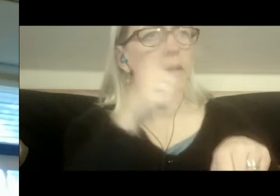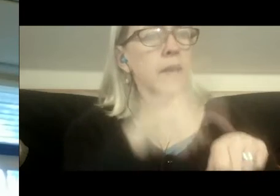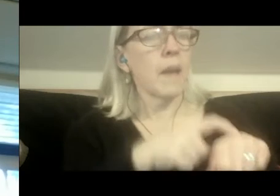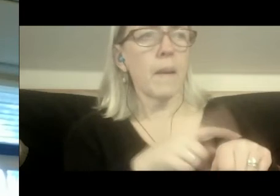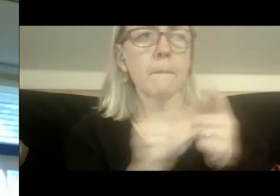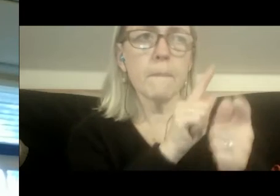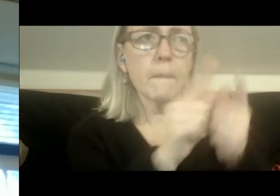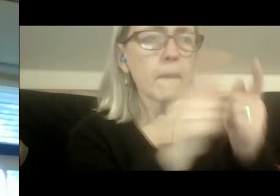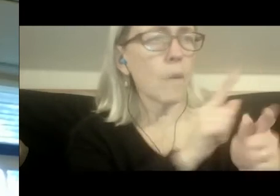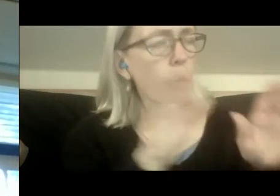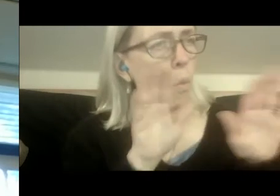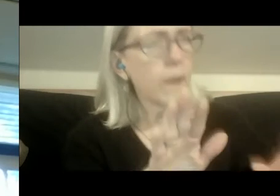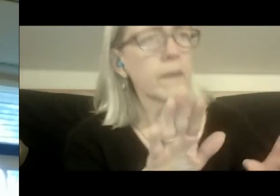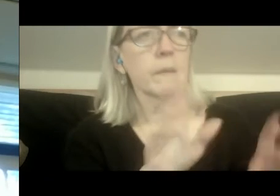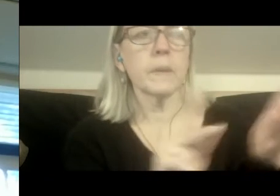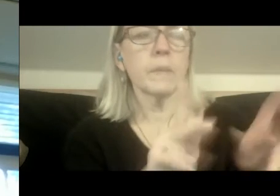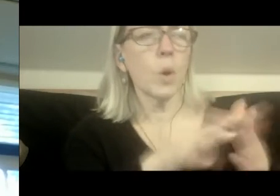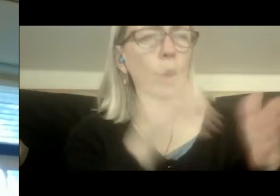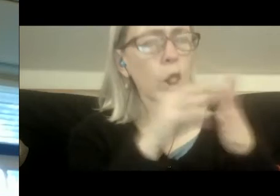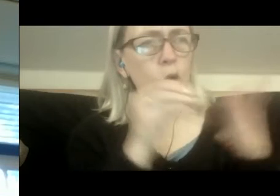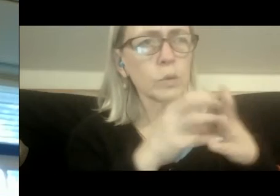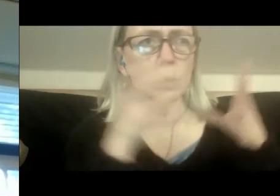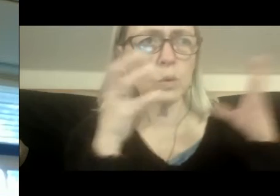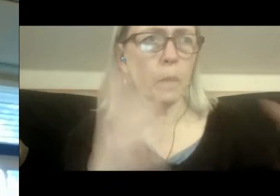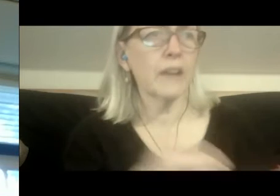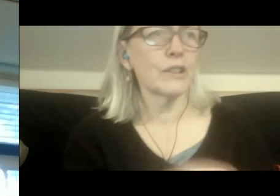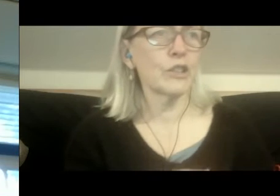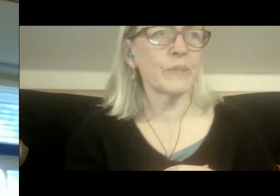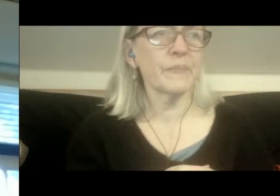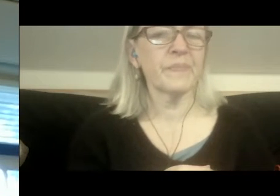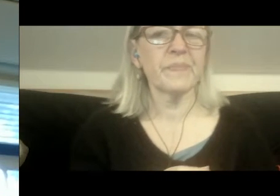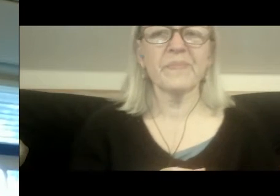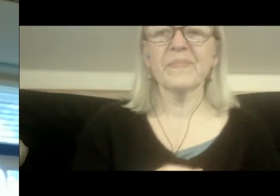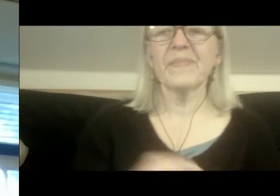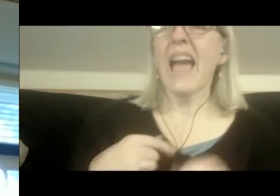I want to thank Brown very, very much for the 35 years that I have, and hopefully,